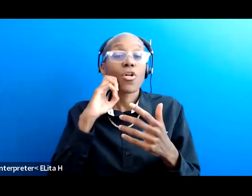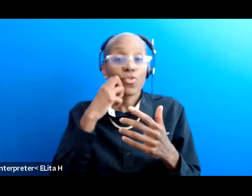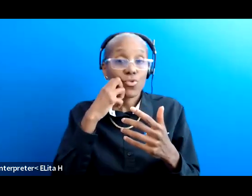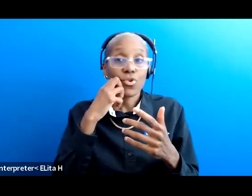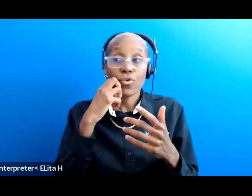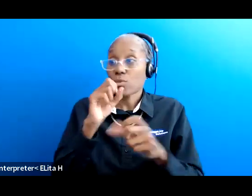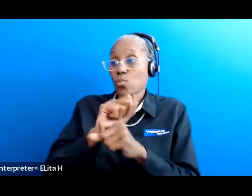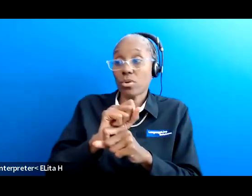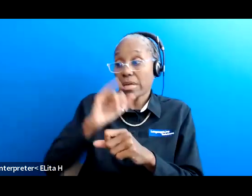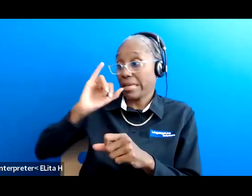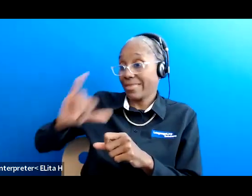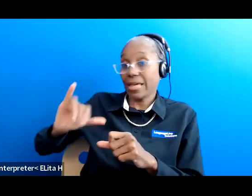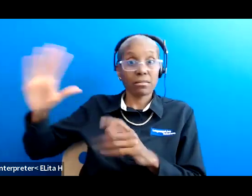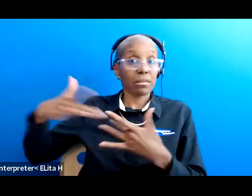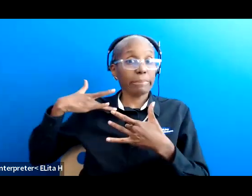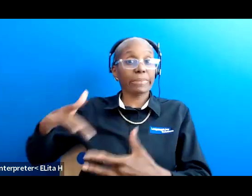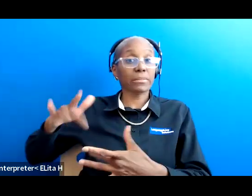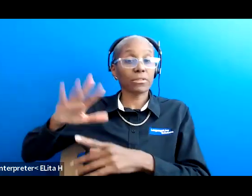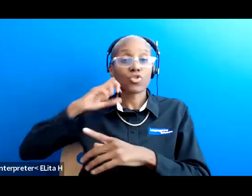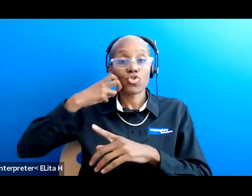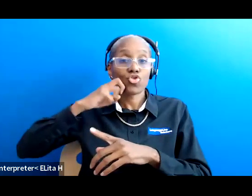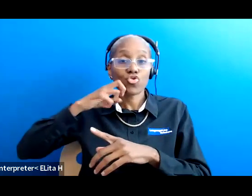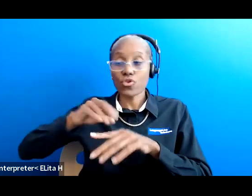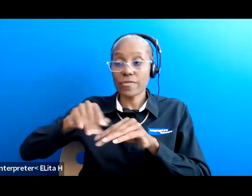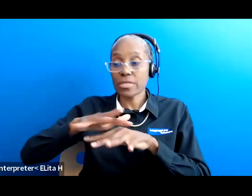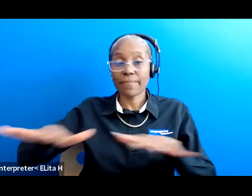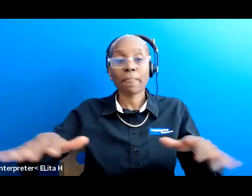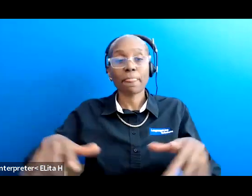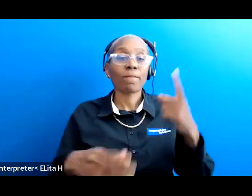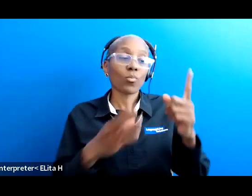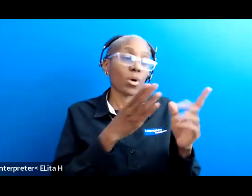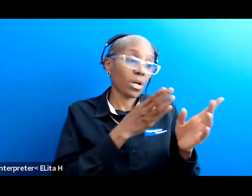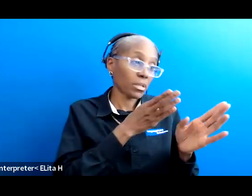the nerves work and what we find out in one discipline helps all of us.